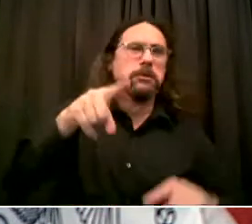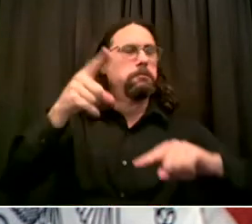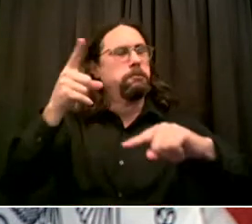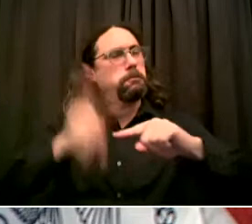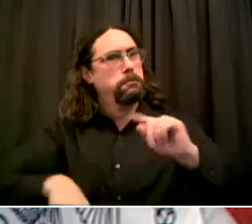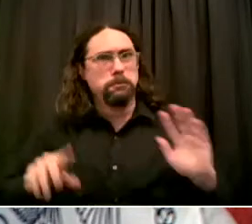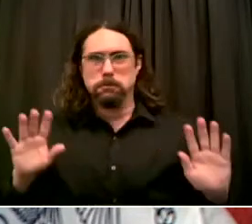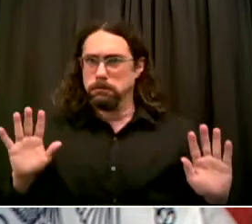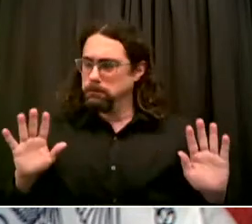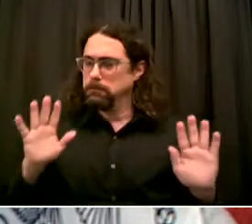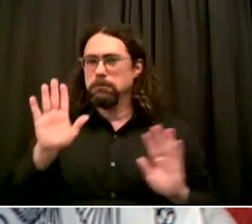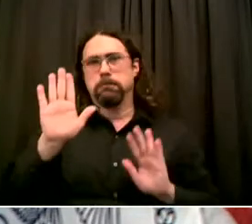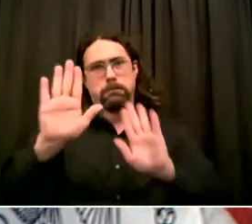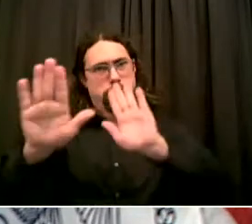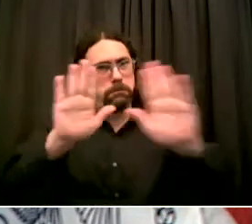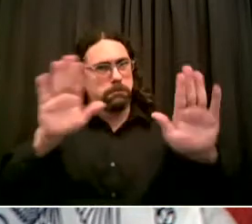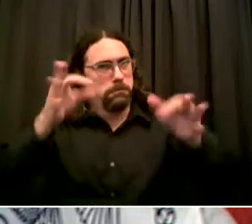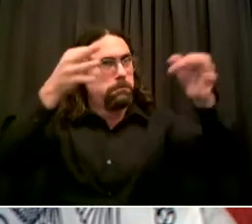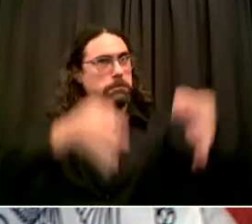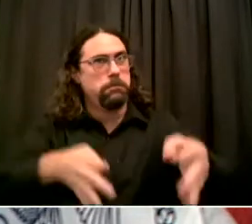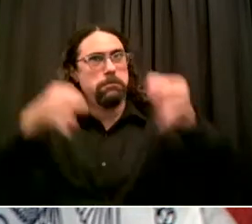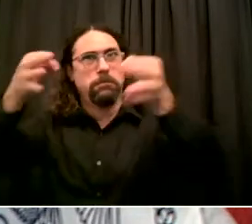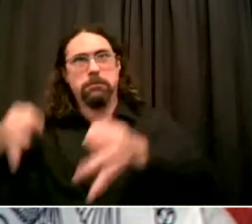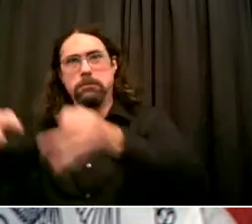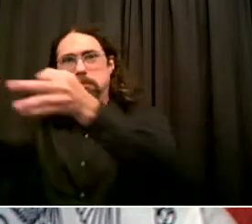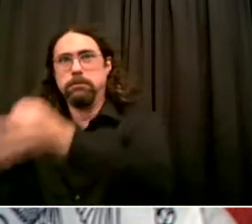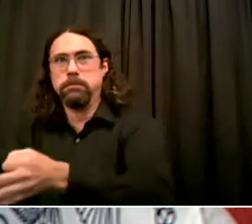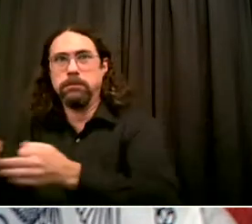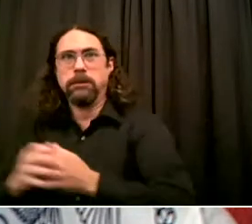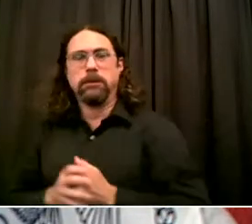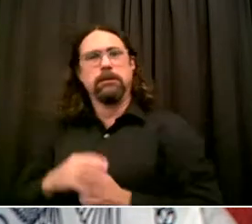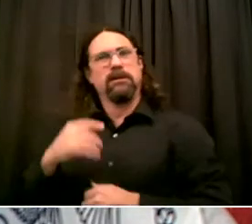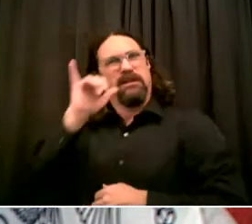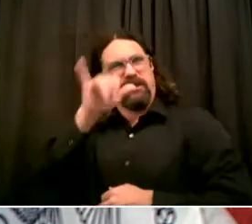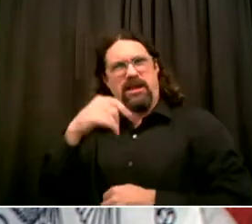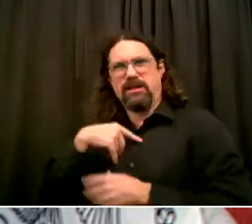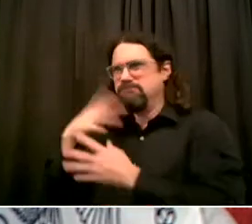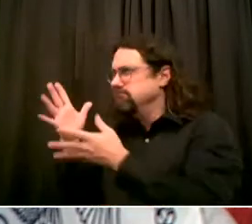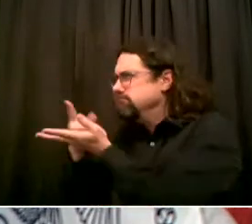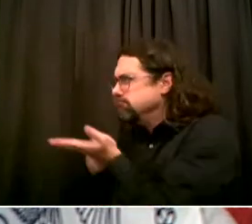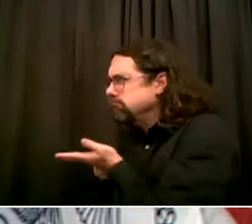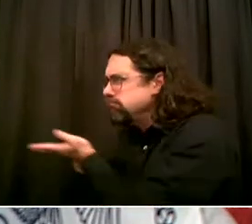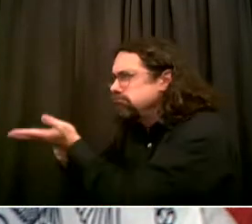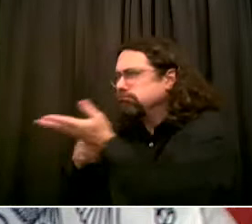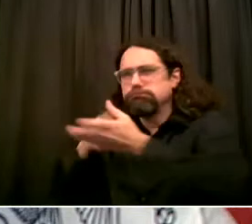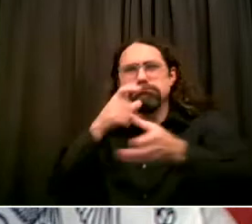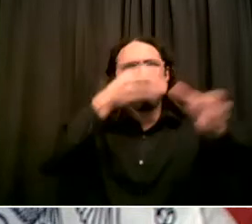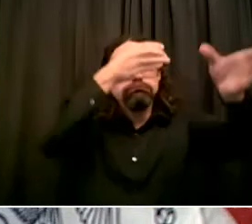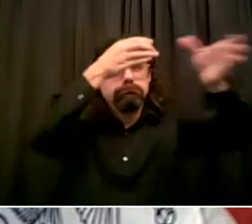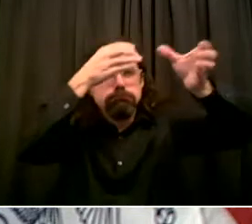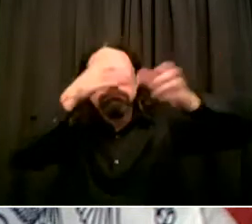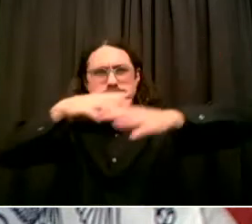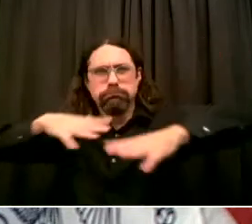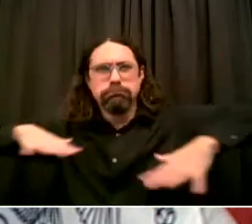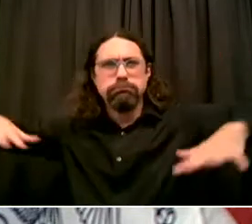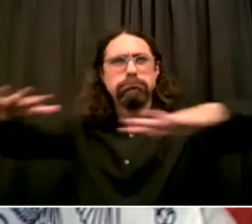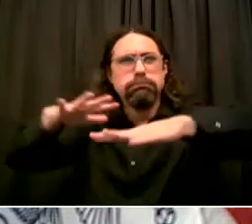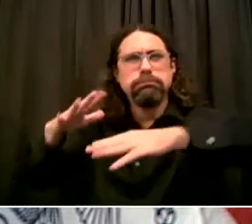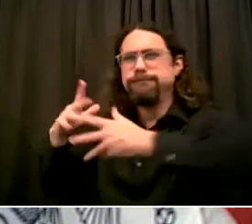OUR HEALTH CARE LEADERSHIP IS TO